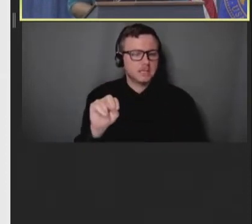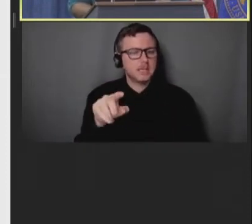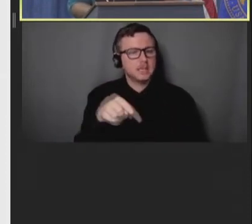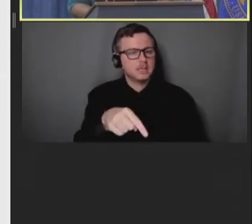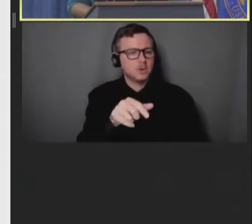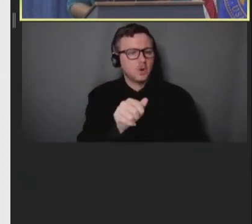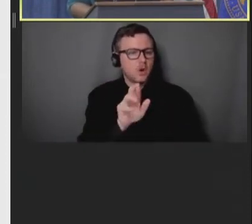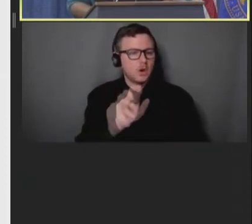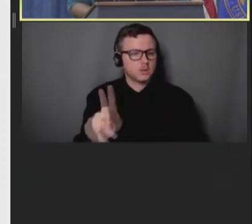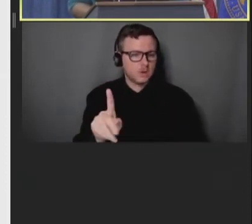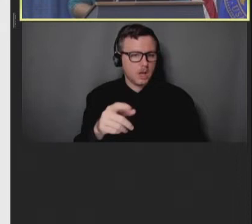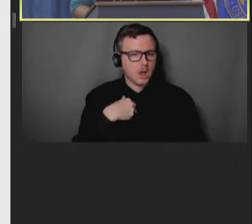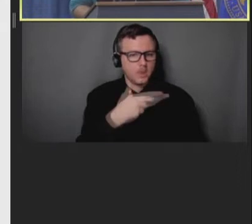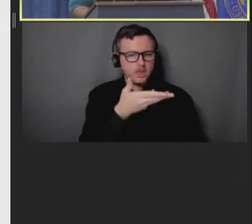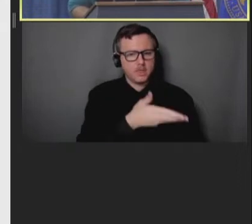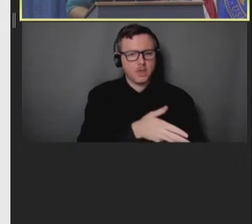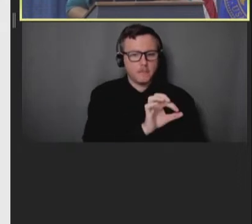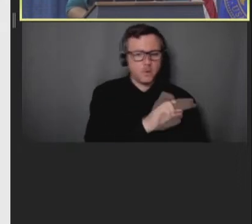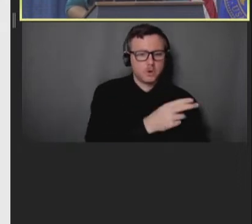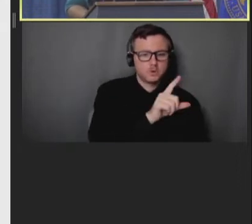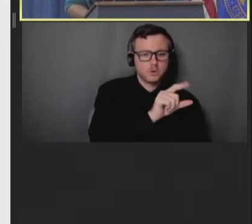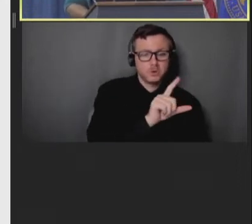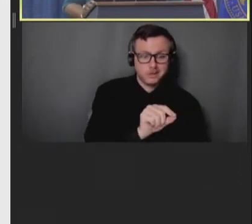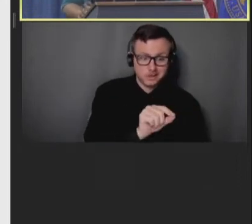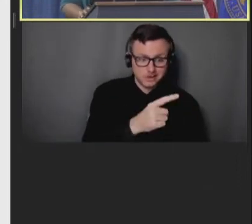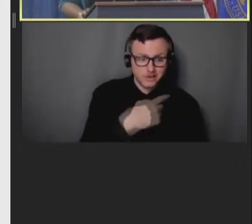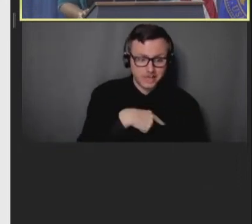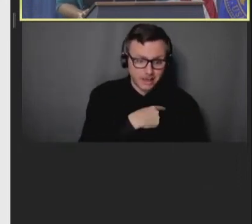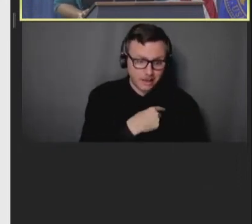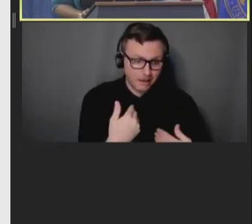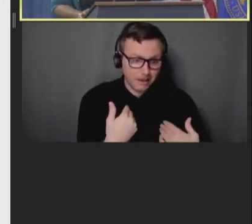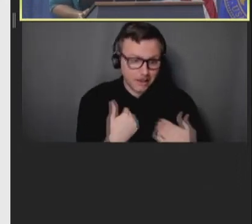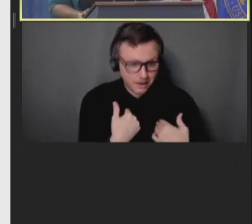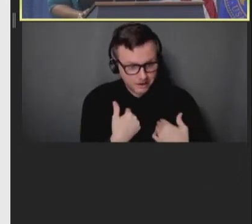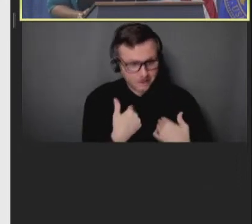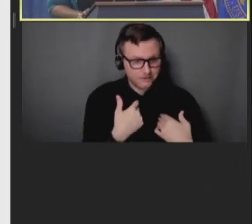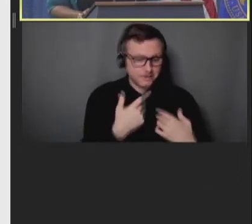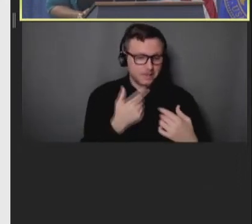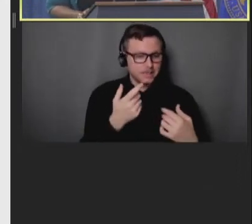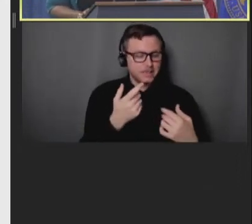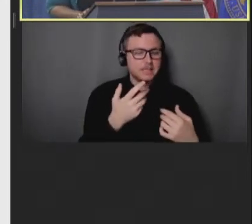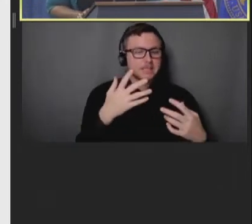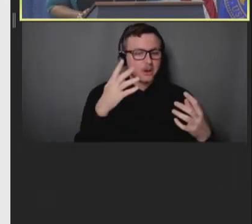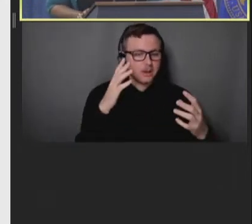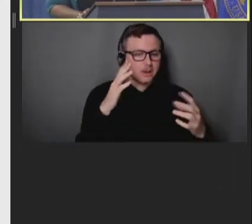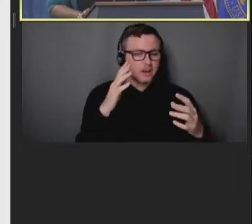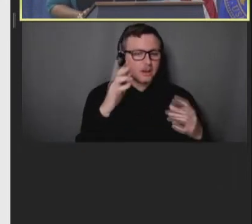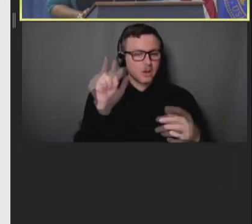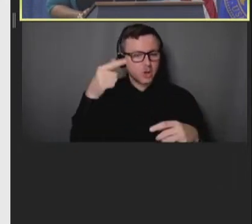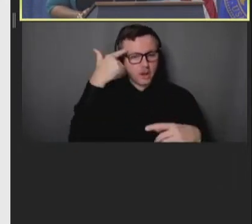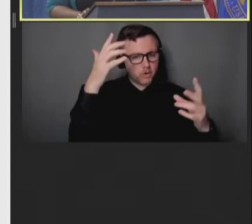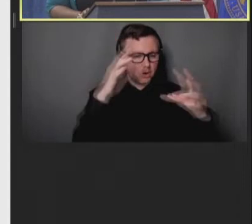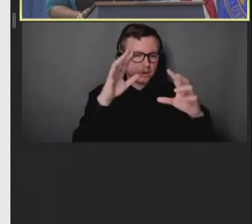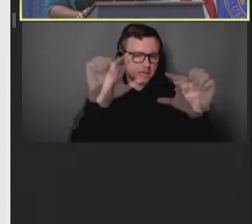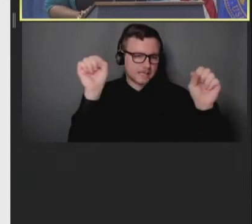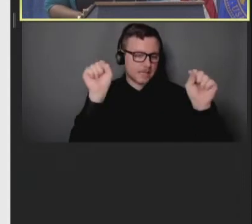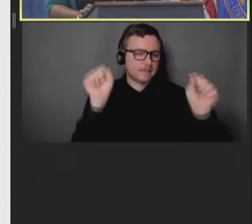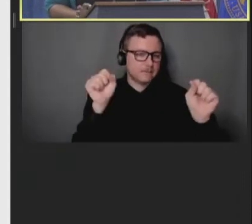March 2020 when we did our executive order for our public health emergency. And I don't know